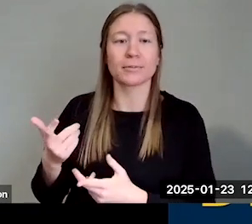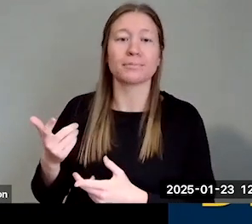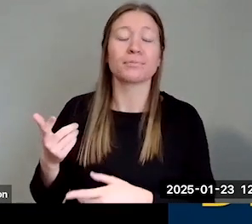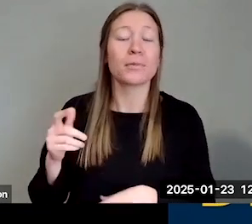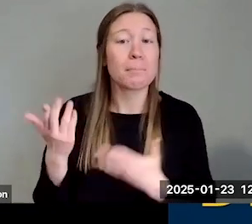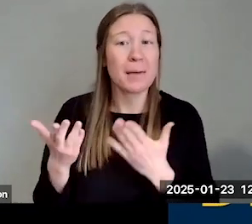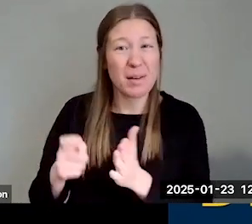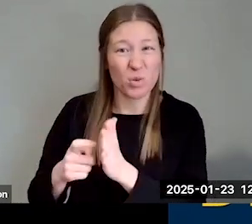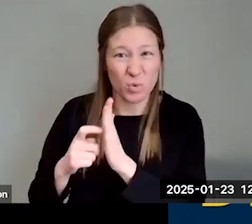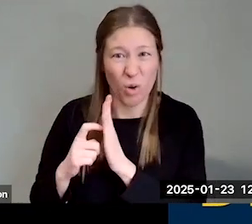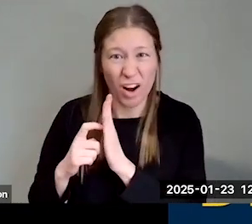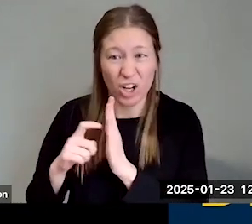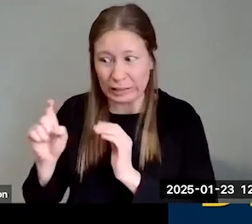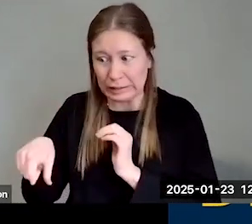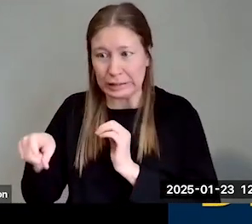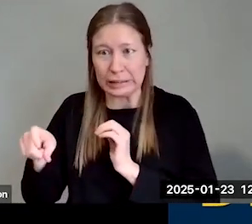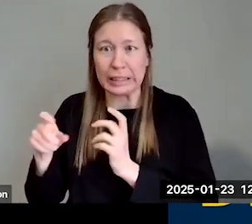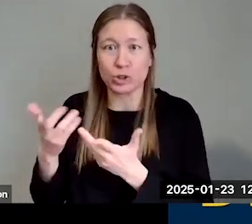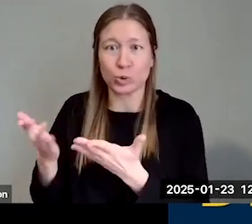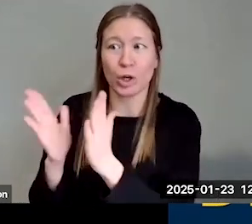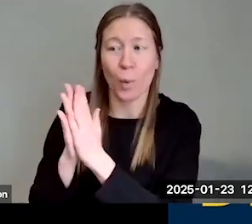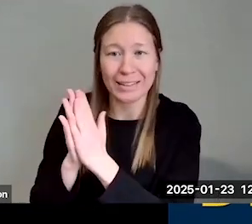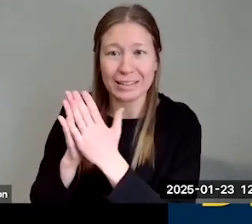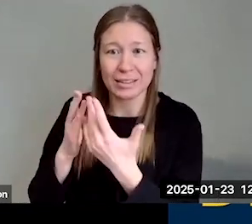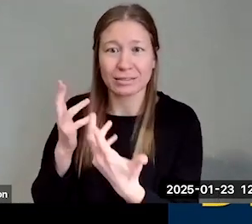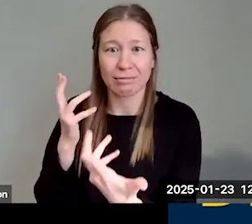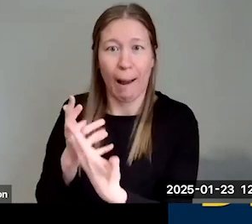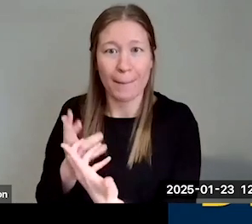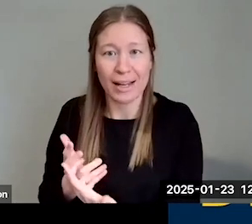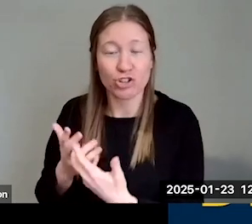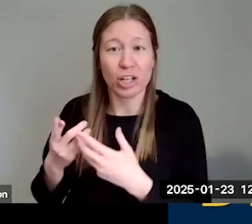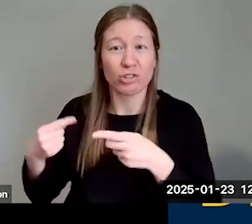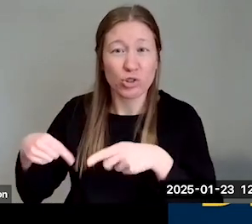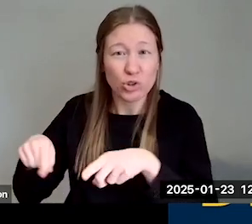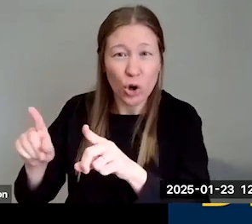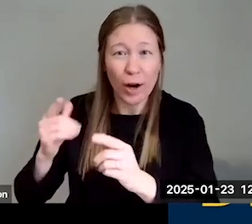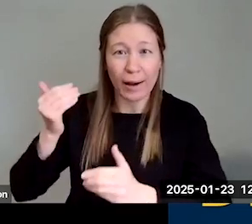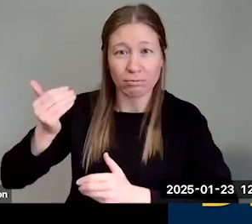during the application, interview or hiring process or throughout their employment.